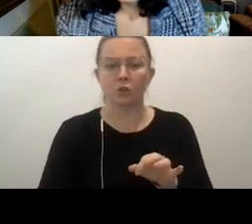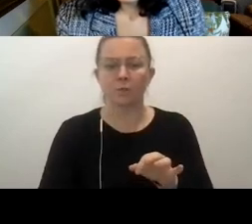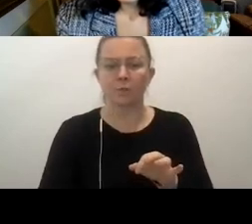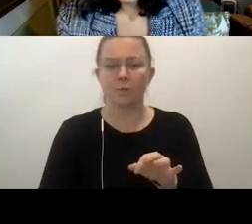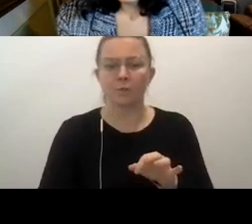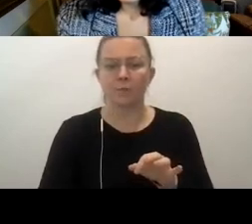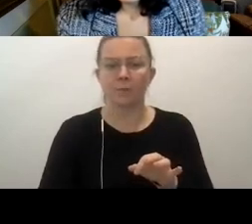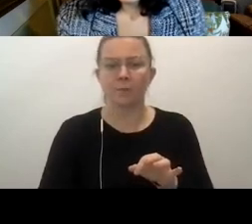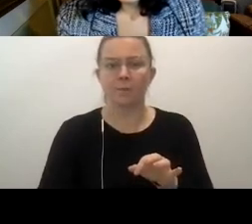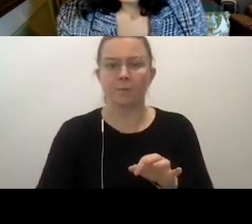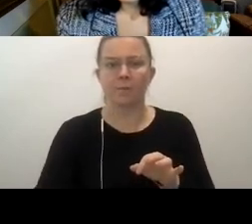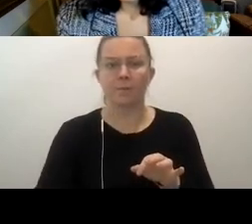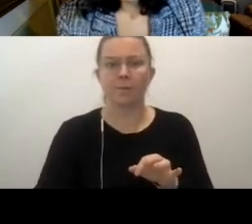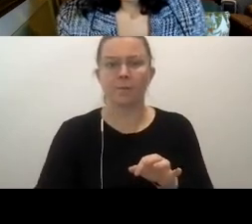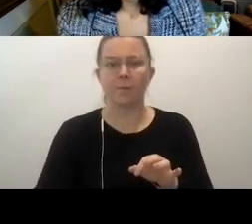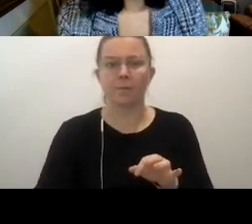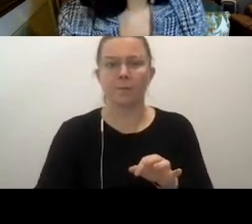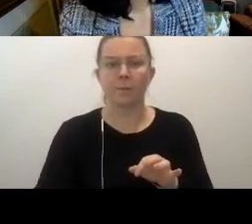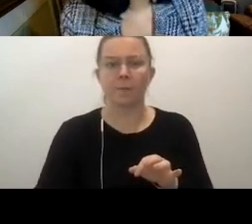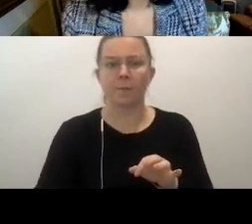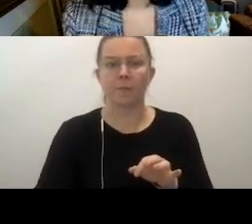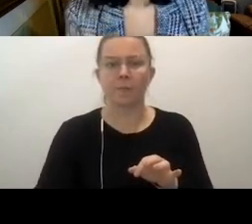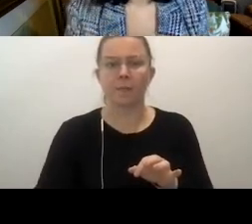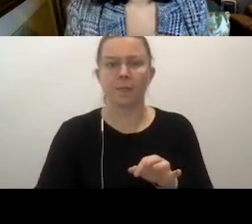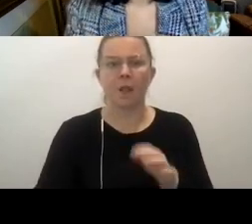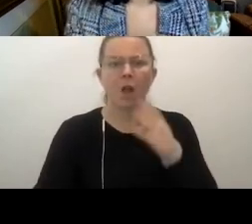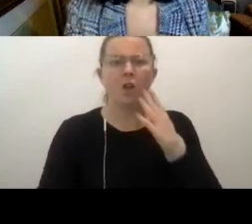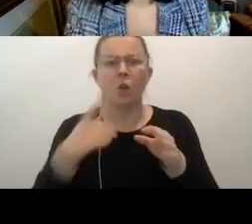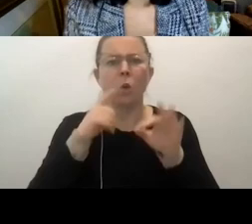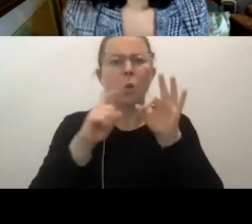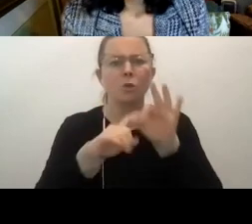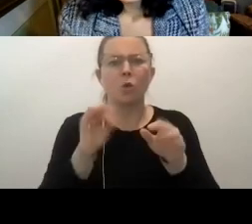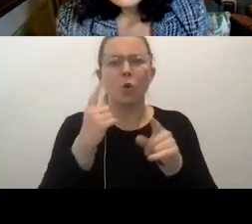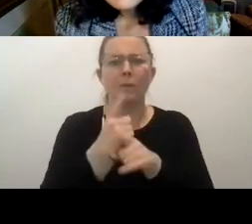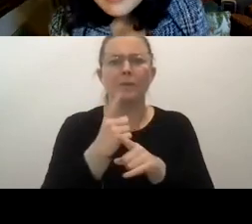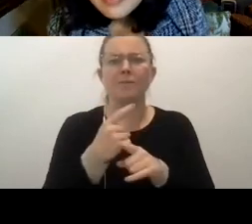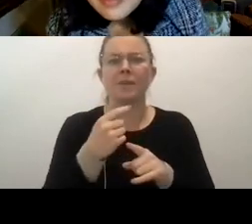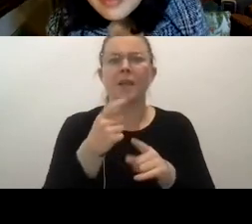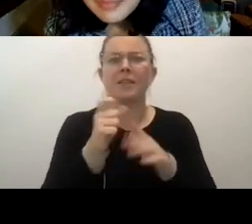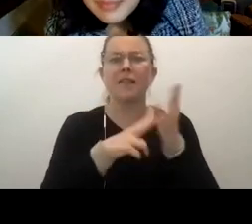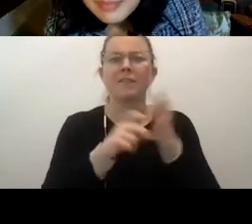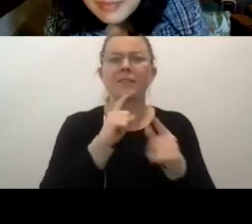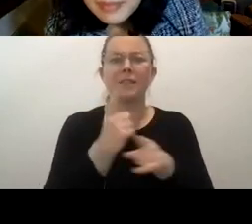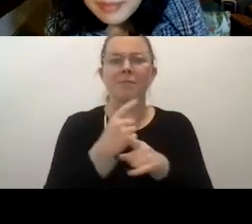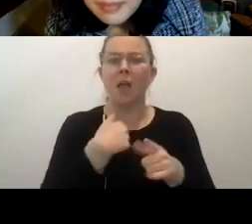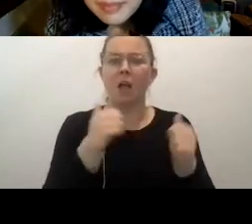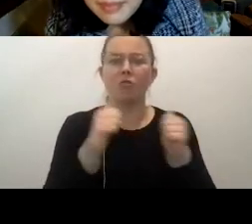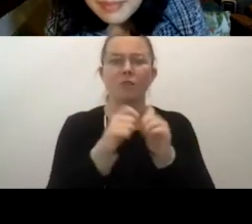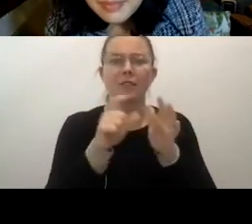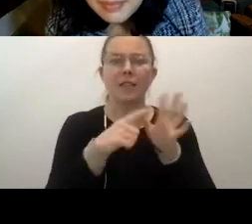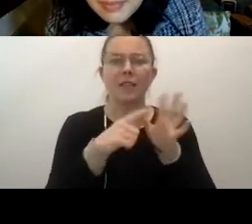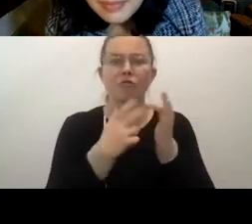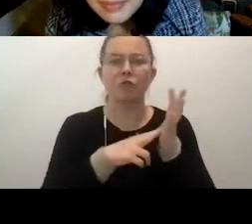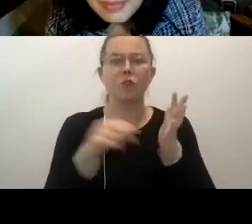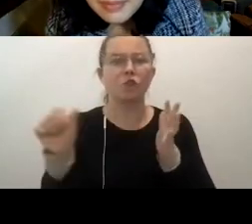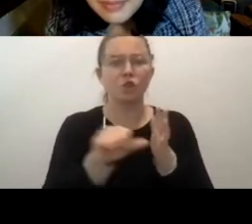I don't know if it's a question or a comment. I'll just read it out it. It says, um, David says "I really agree with Darren that